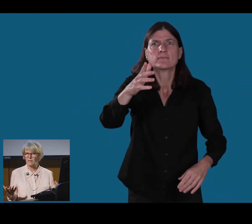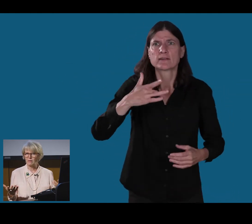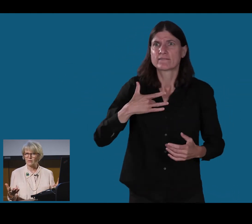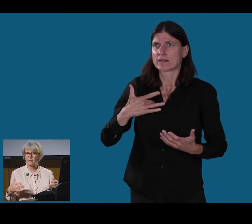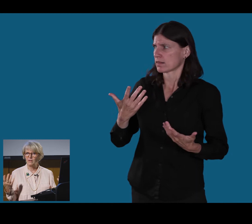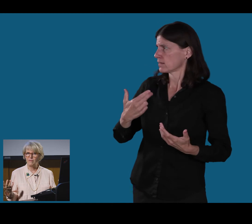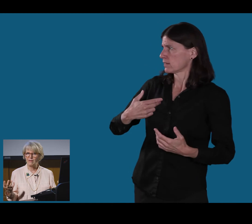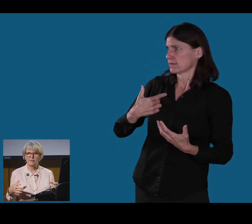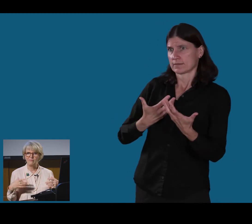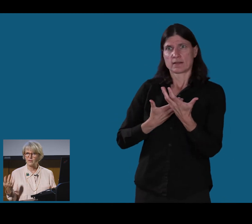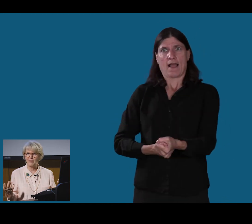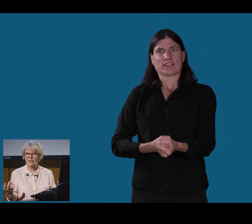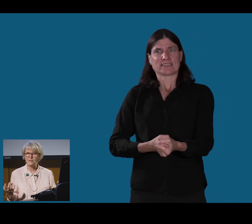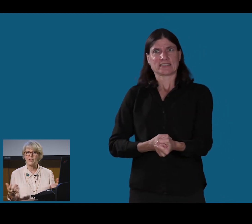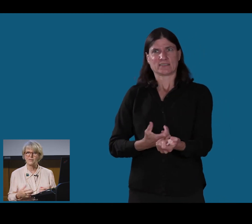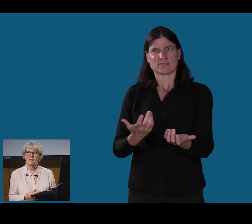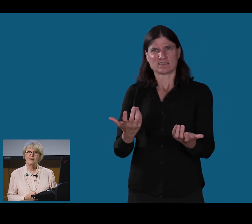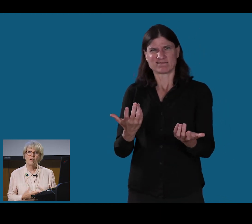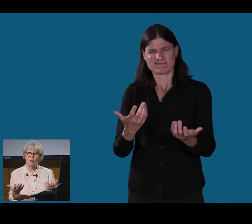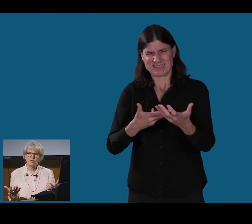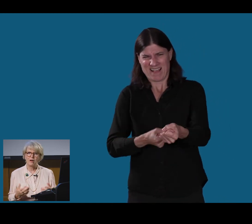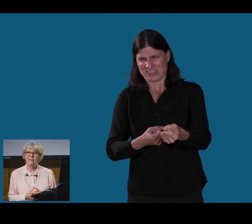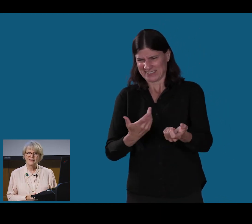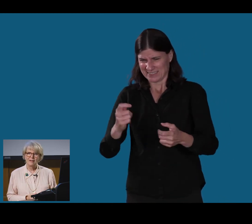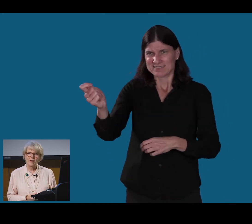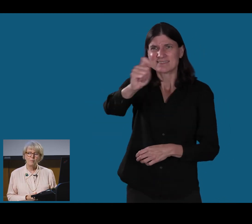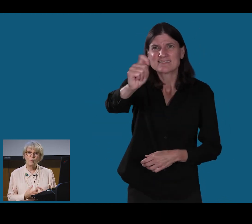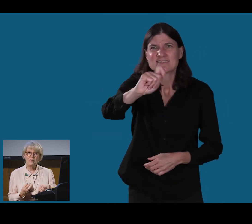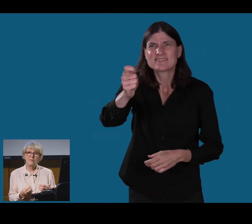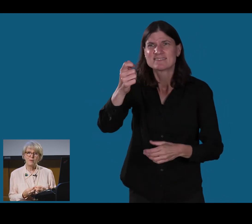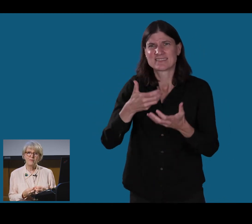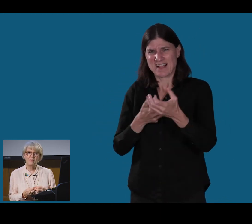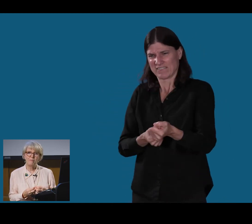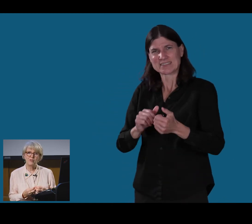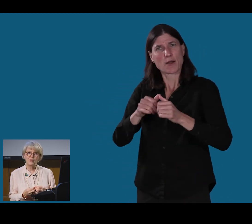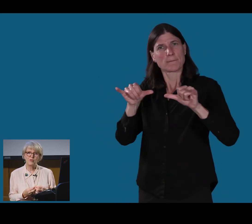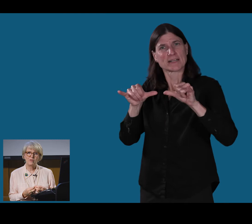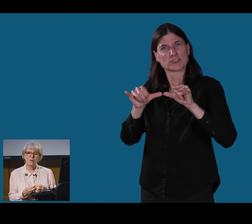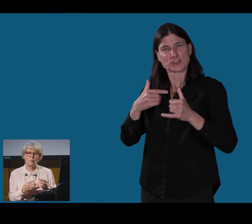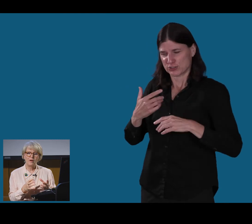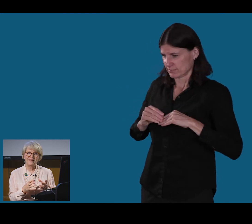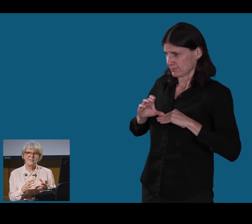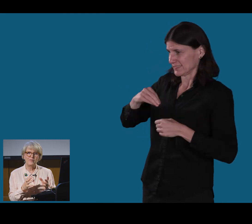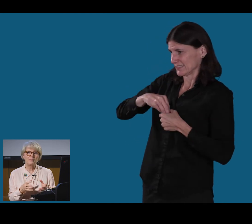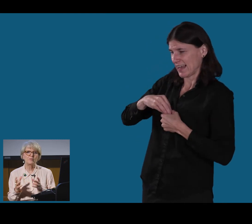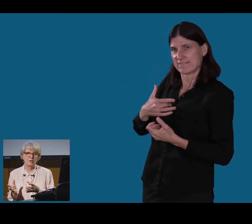You'd say- “ridiculous, invalid, doesn't make any sense.” Of course not, we need something that measures what it says it's going to measure,